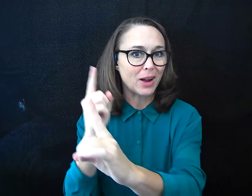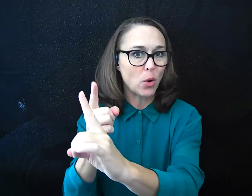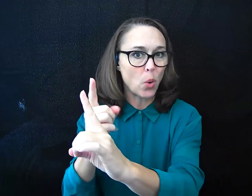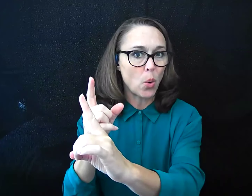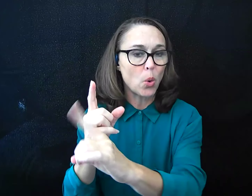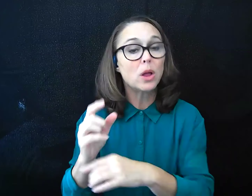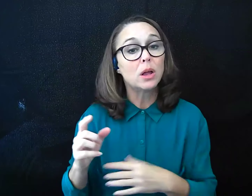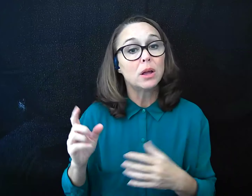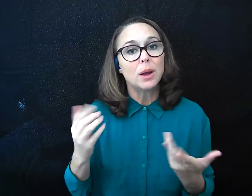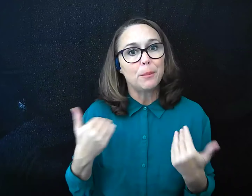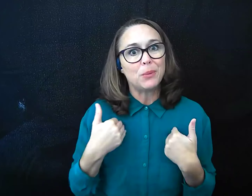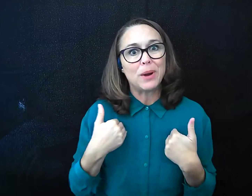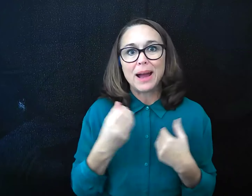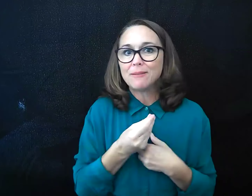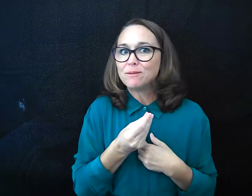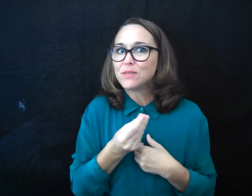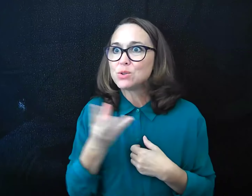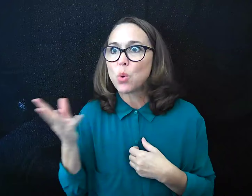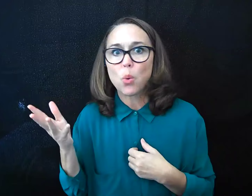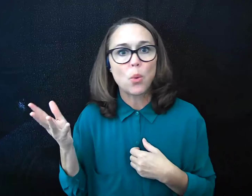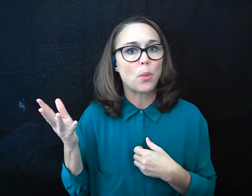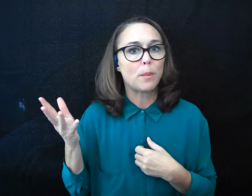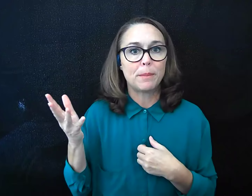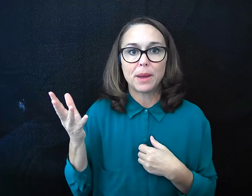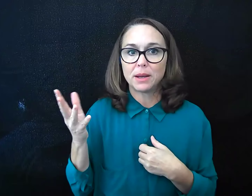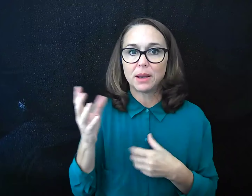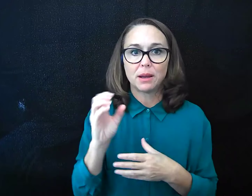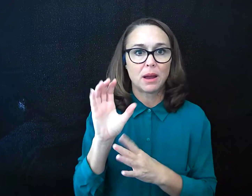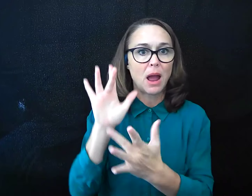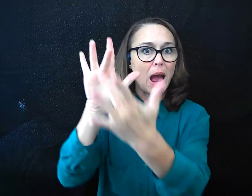outreach and awareness things that we could just kind of tack on to, and be able to add,